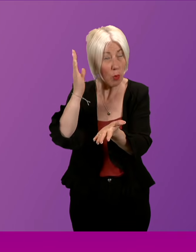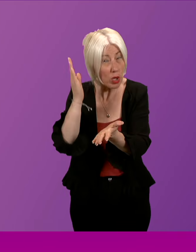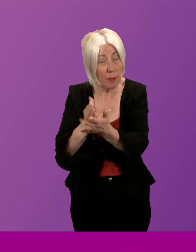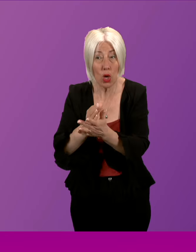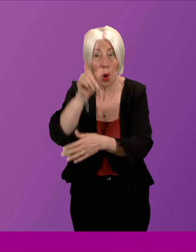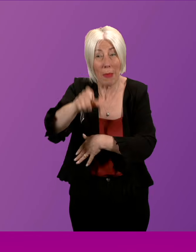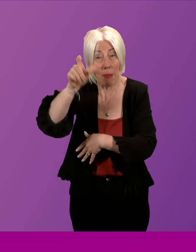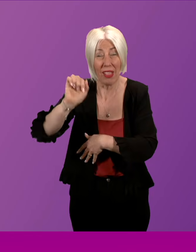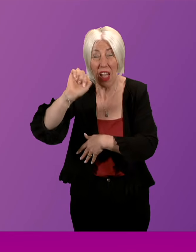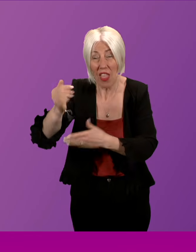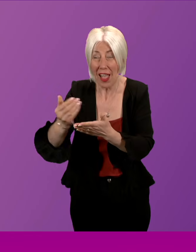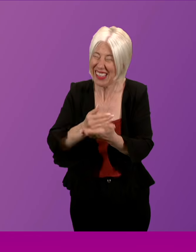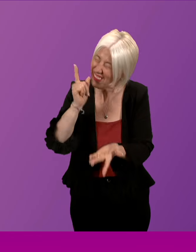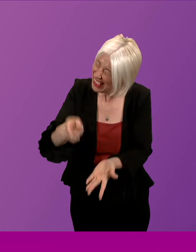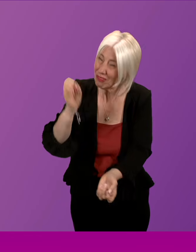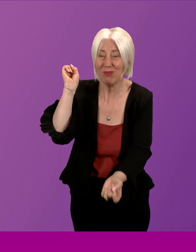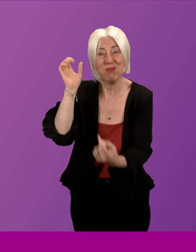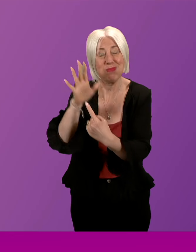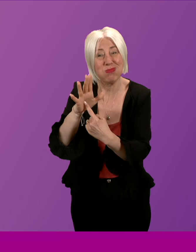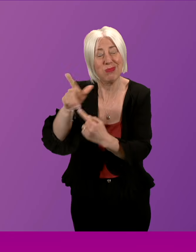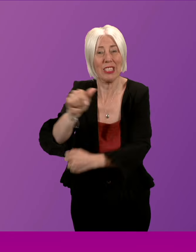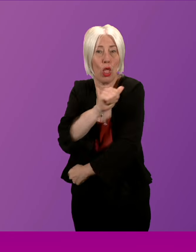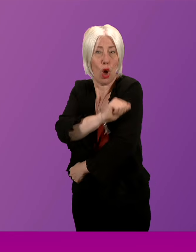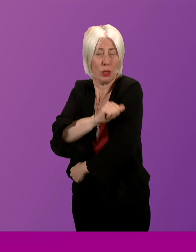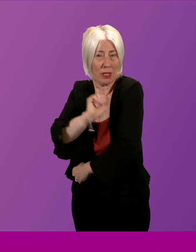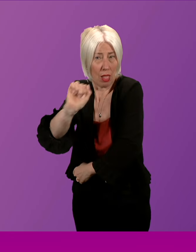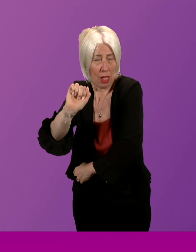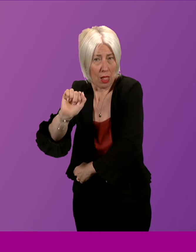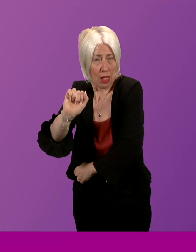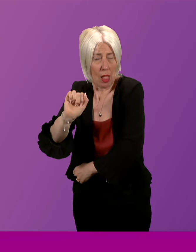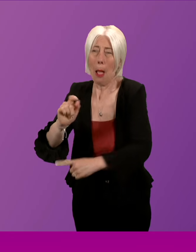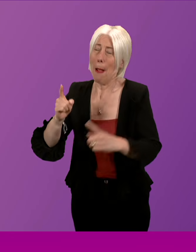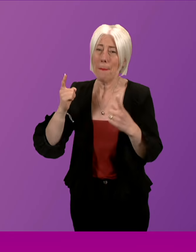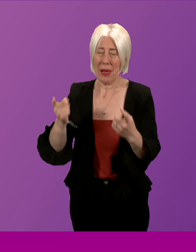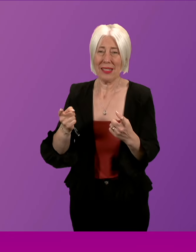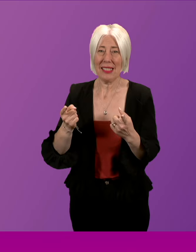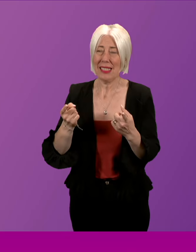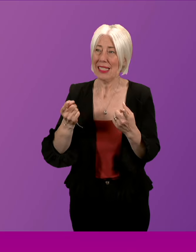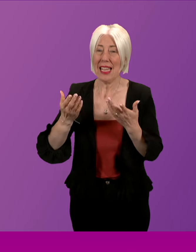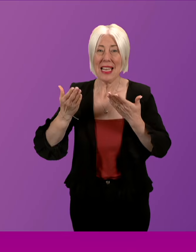paramount consideration in our hospitals—is resulting in the presentation of extreme